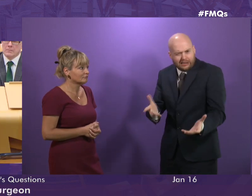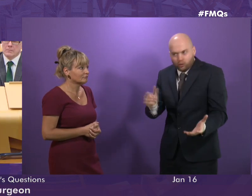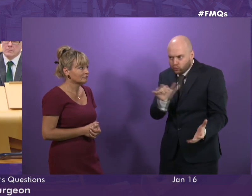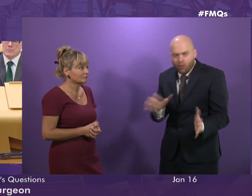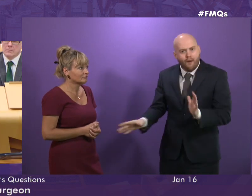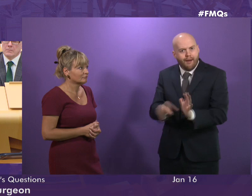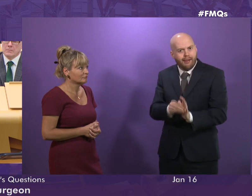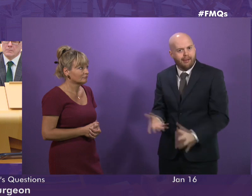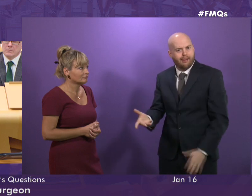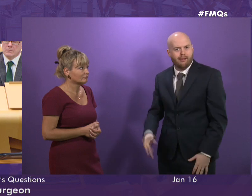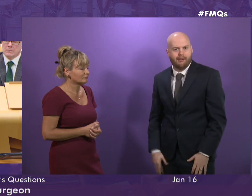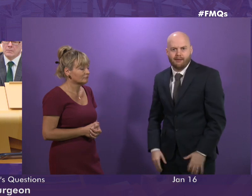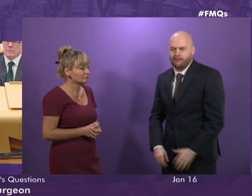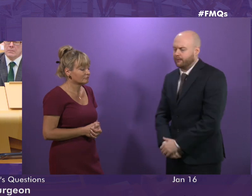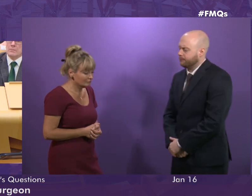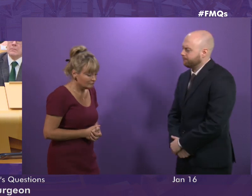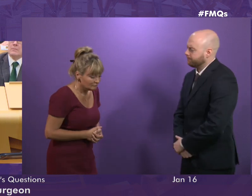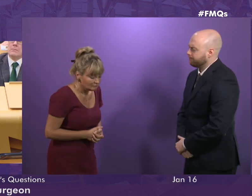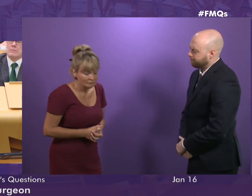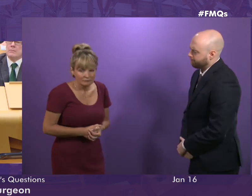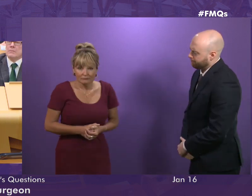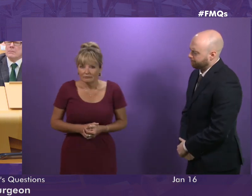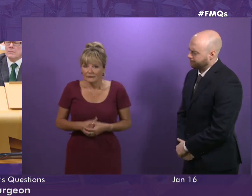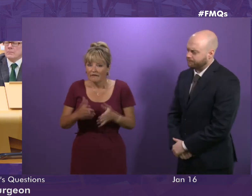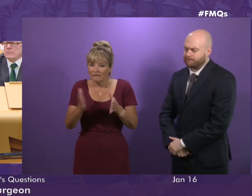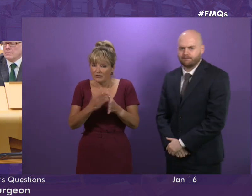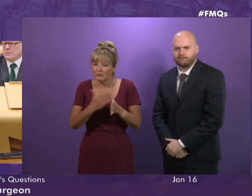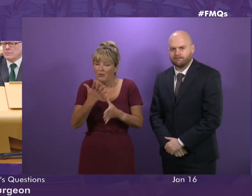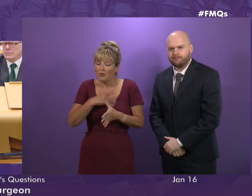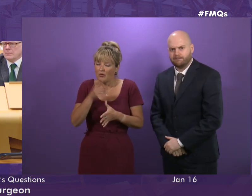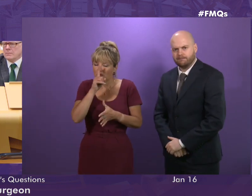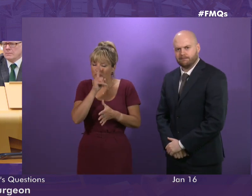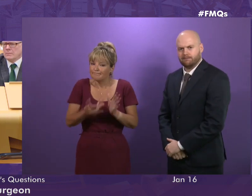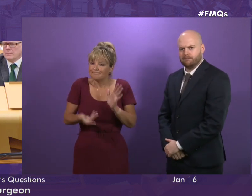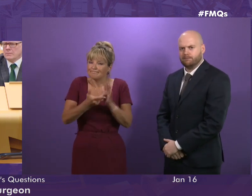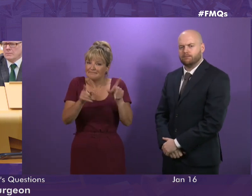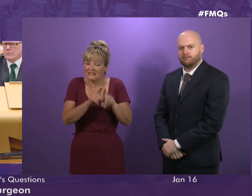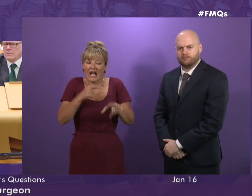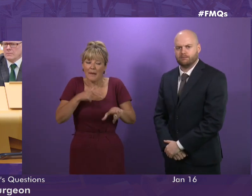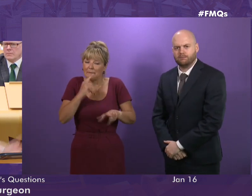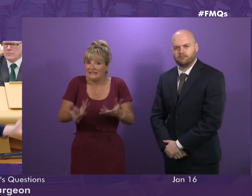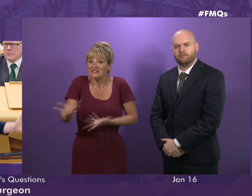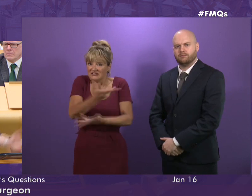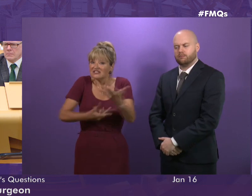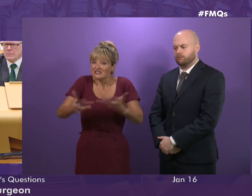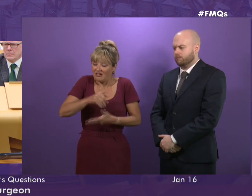I have discussed the case of Craig McClelland in the chamber before—in response, I think,